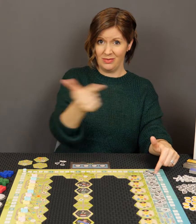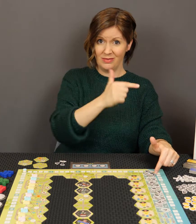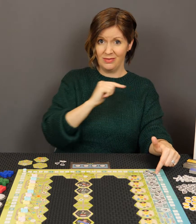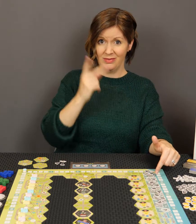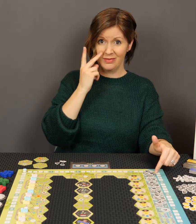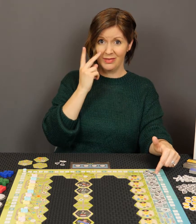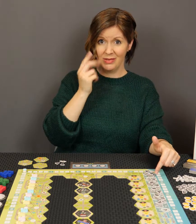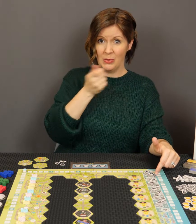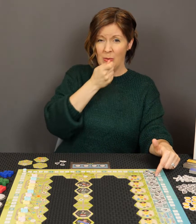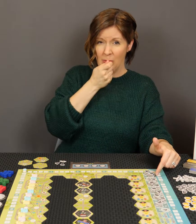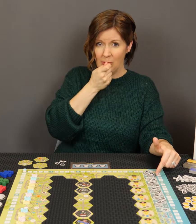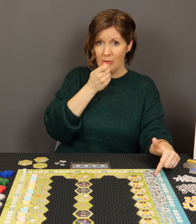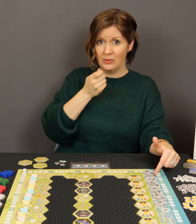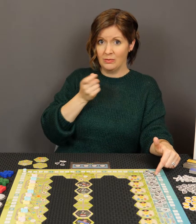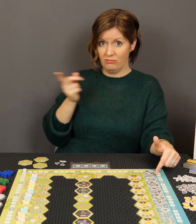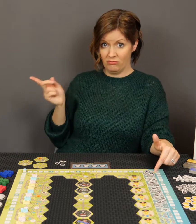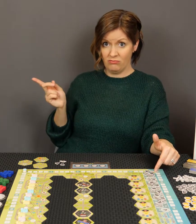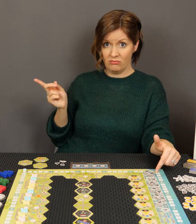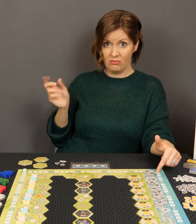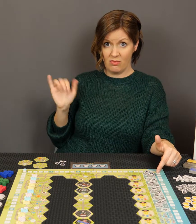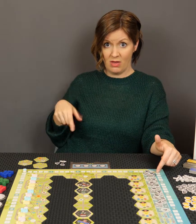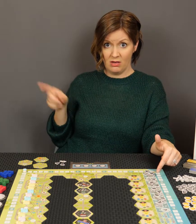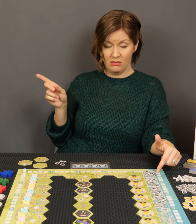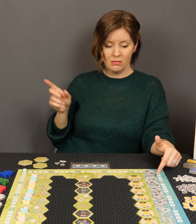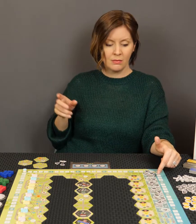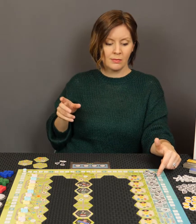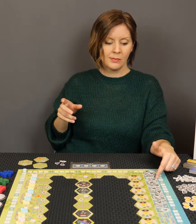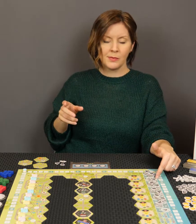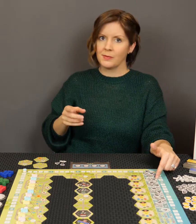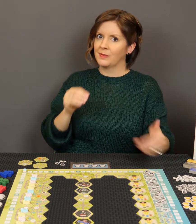In a later round, you’ll see there are whistles.